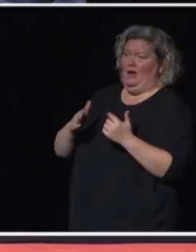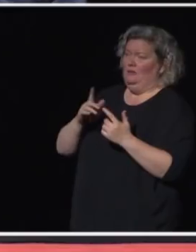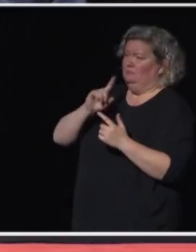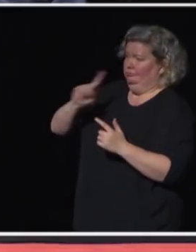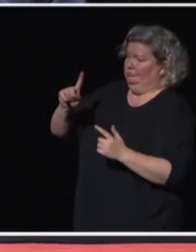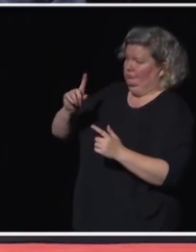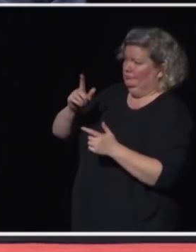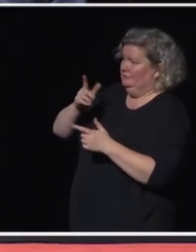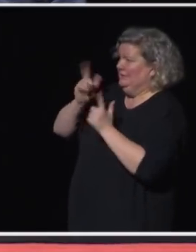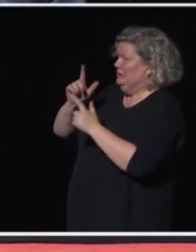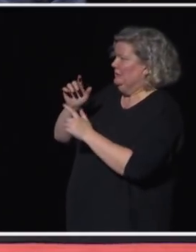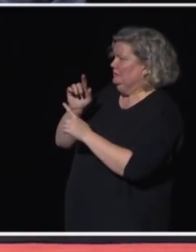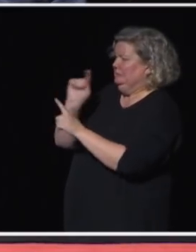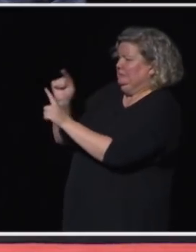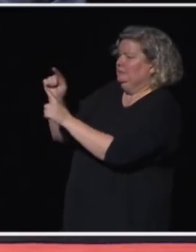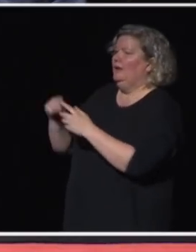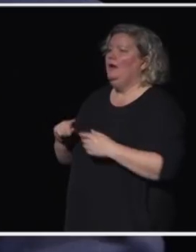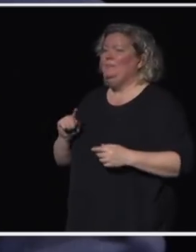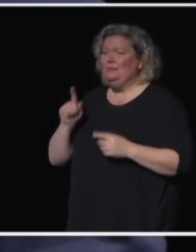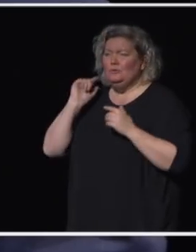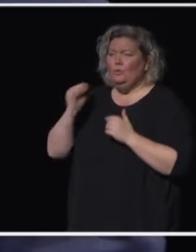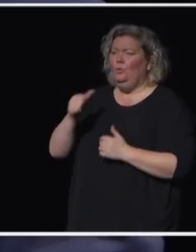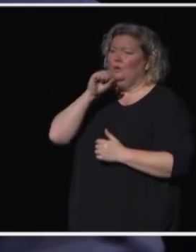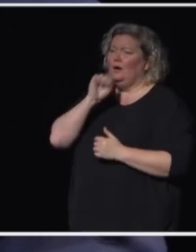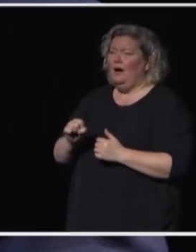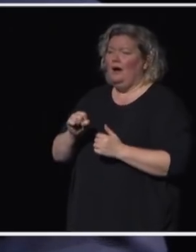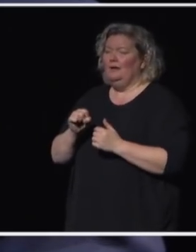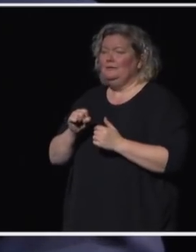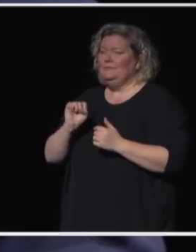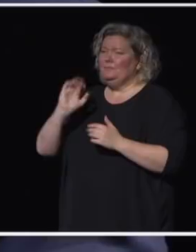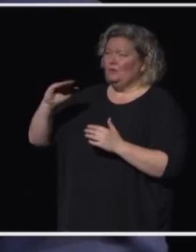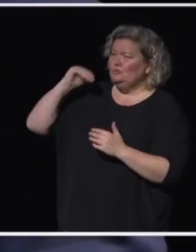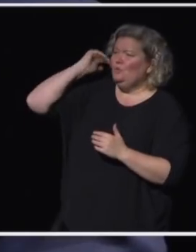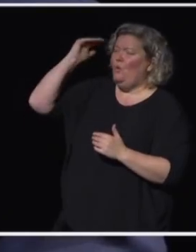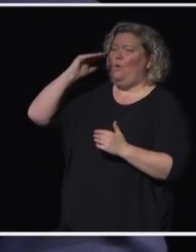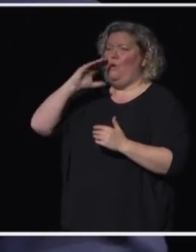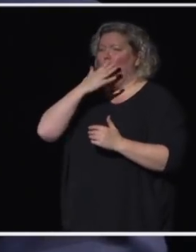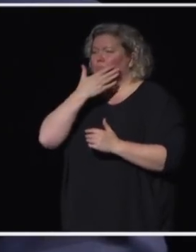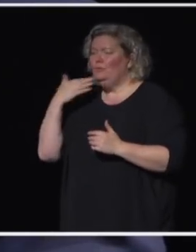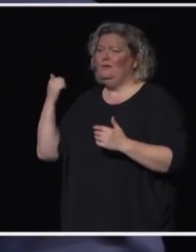But he was a good, good dude. He was, you know, tall, beautiful, intelligent,